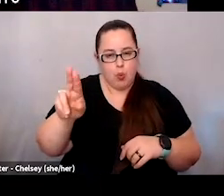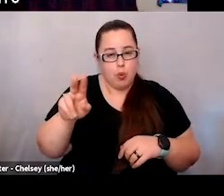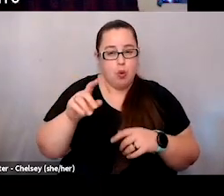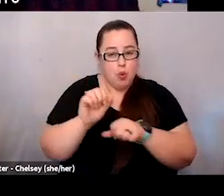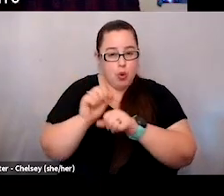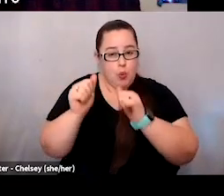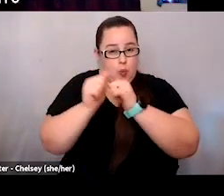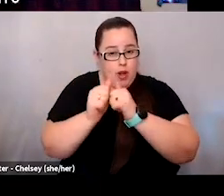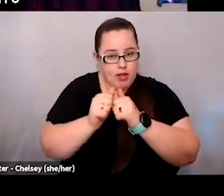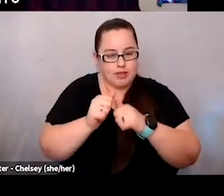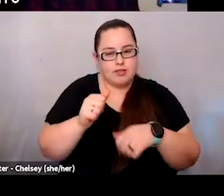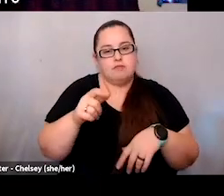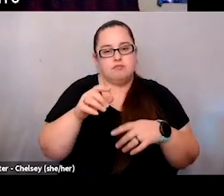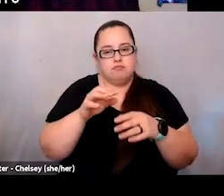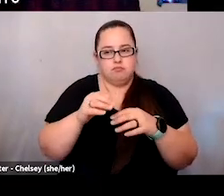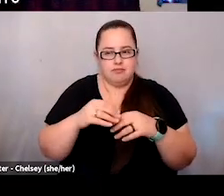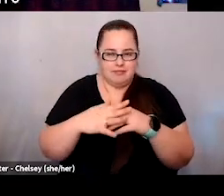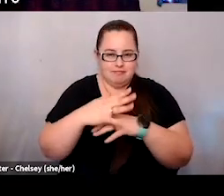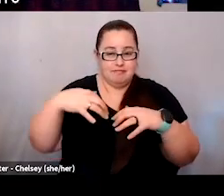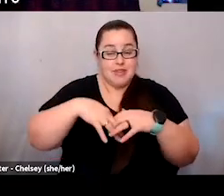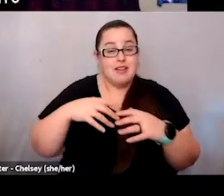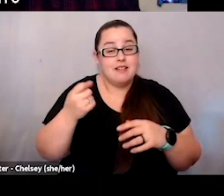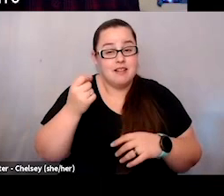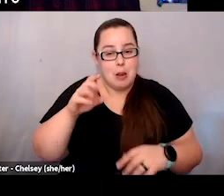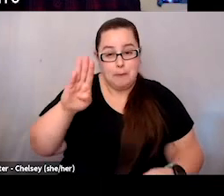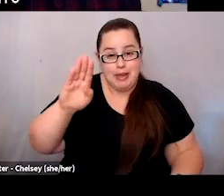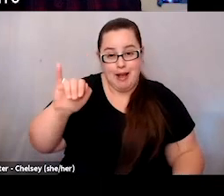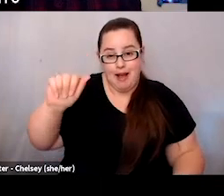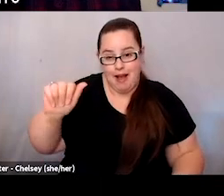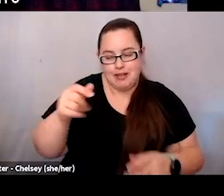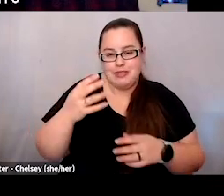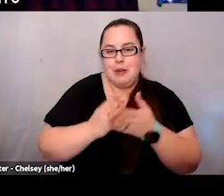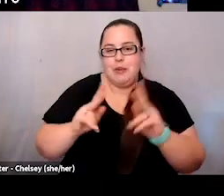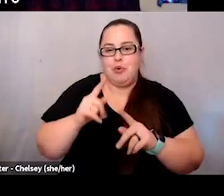relationship. And the Bureau of Indian Affairs, often called the BIA or Bossing